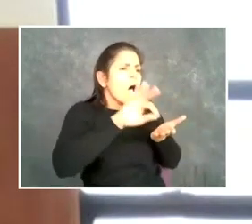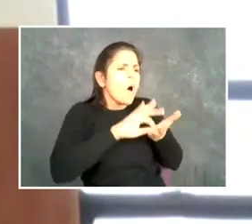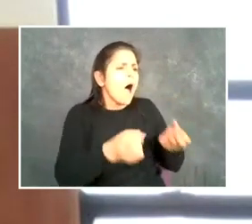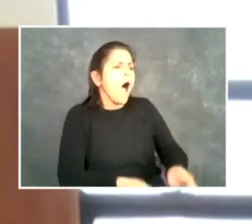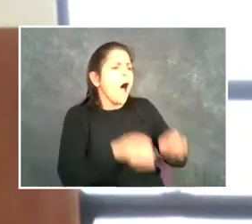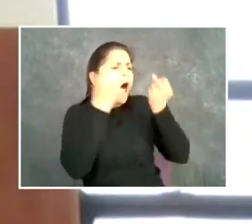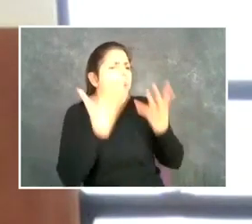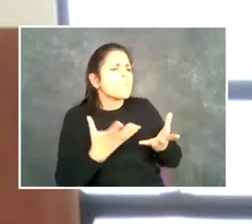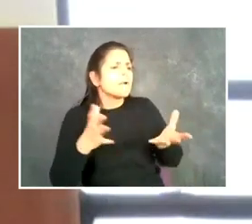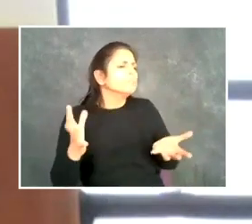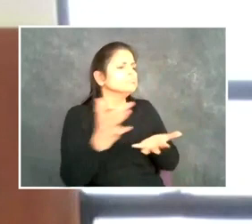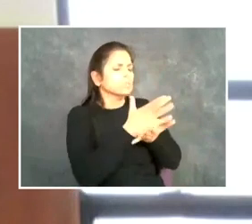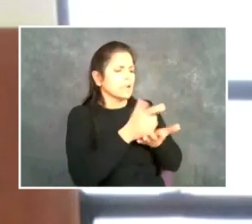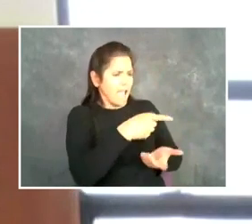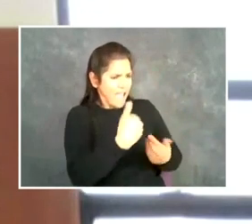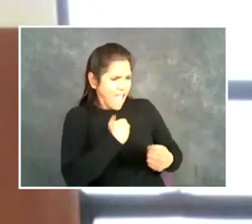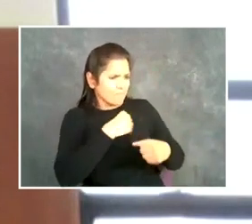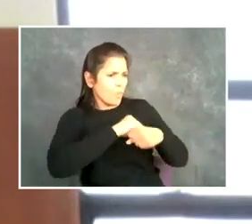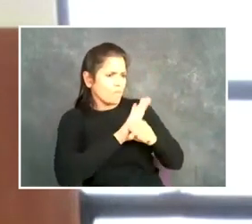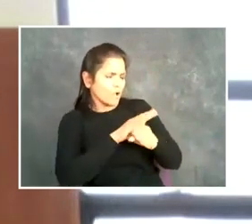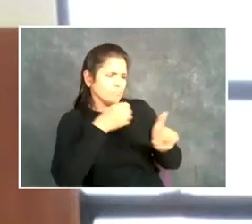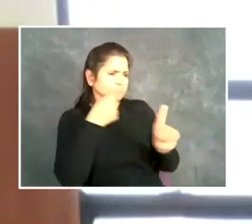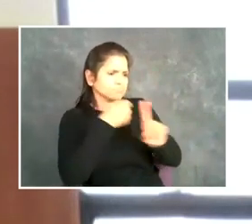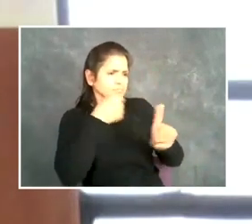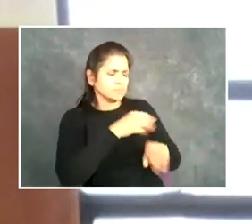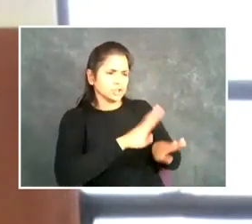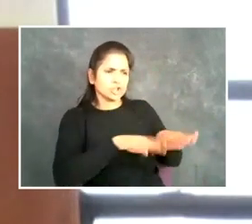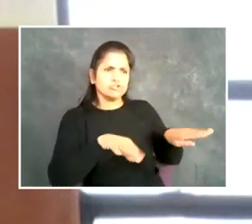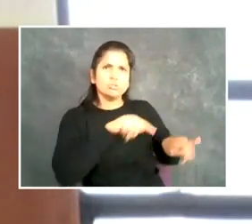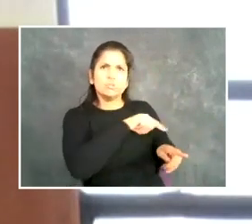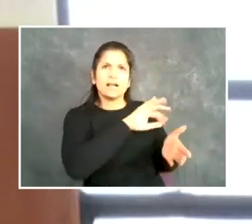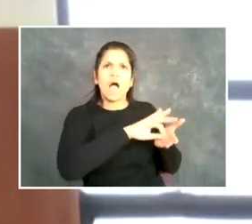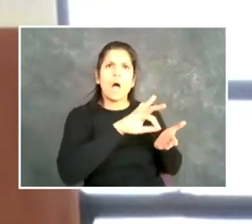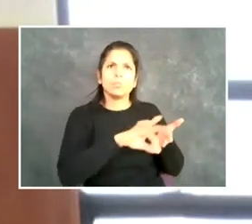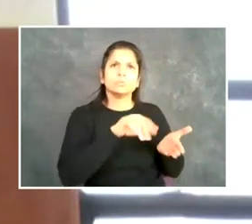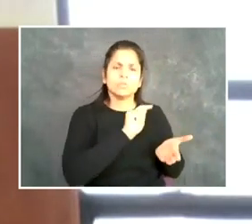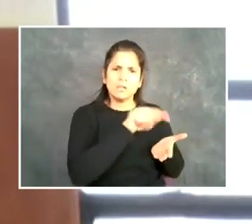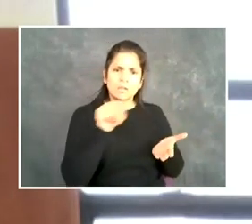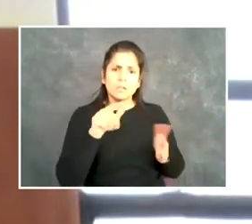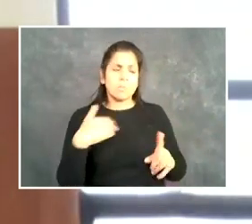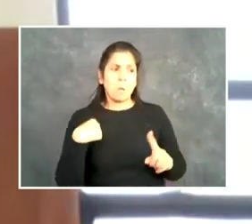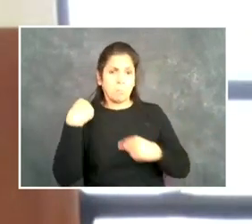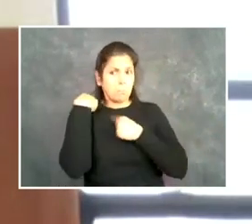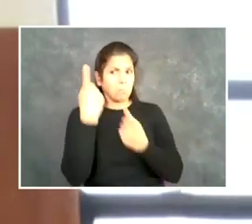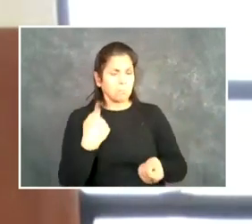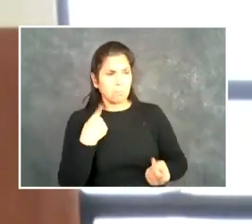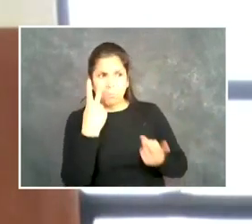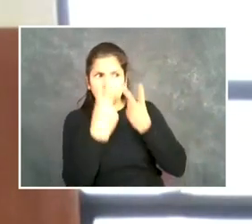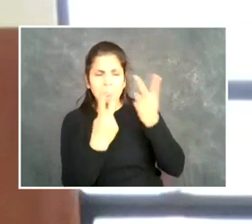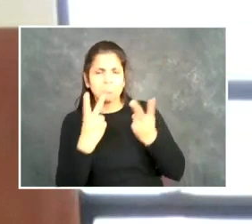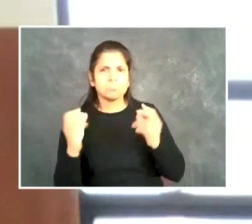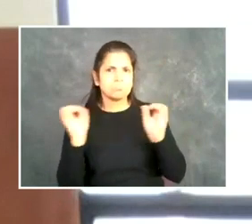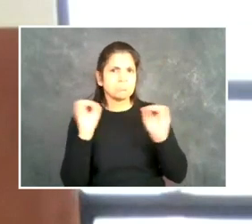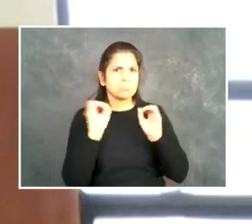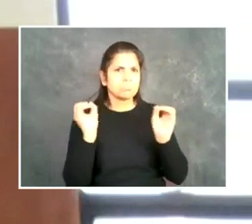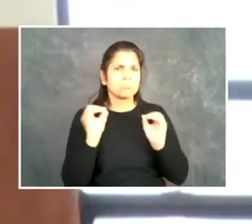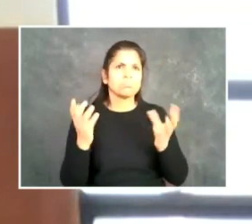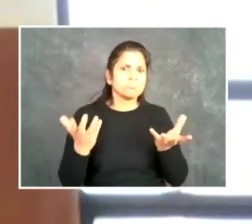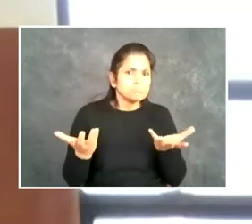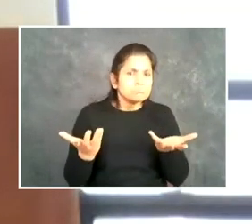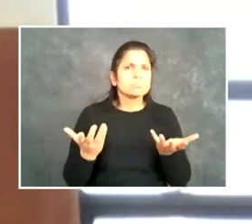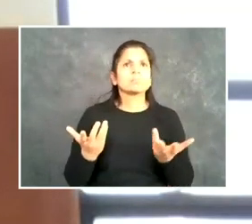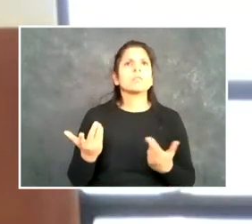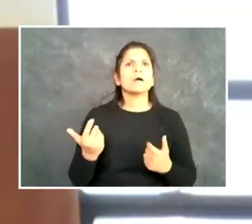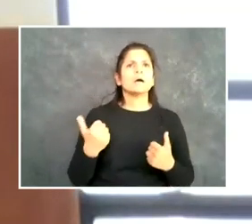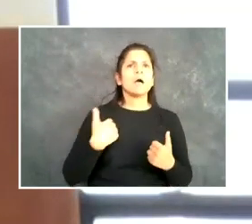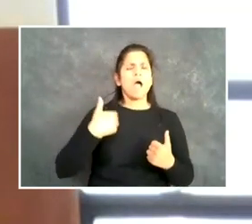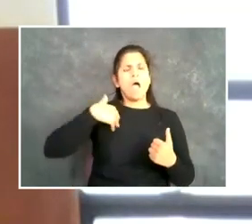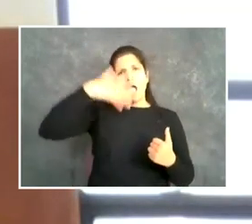NOT SEEING A LOT OF CHILDREN